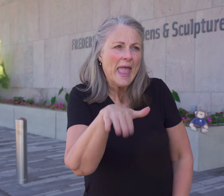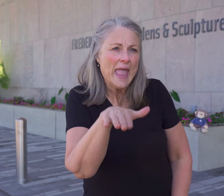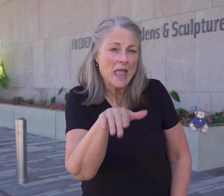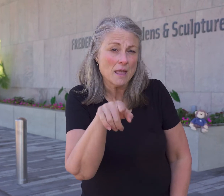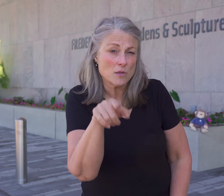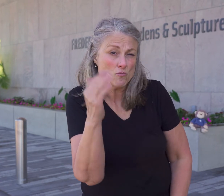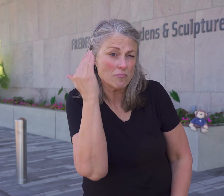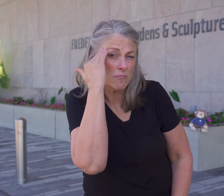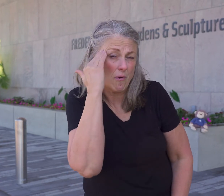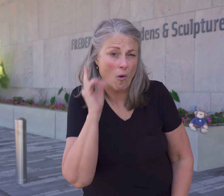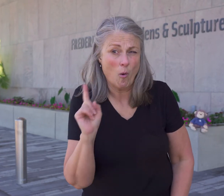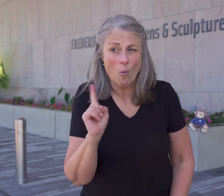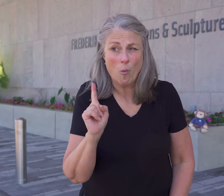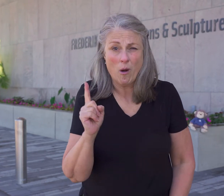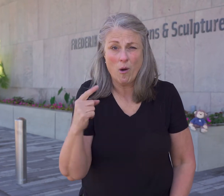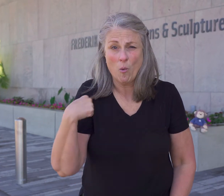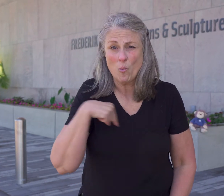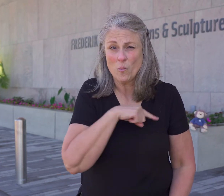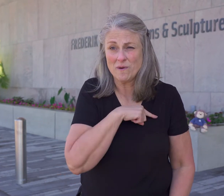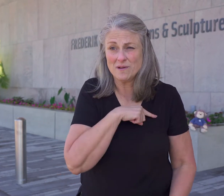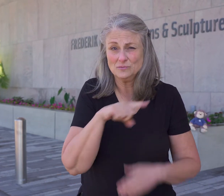Hey, do I even know where we are today?